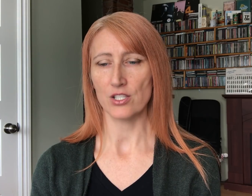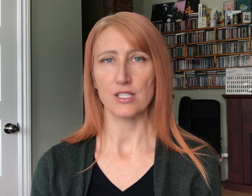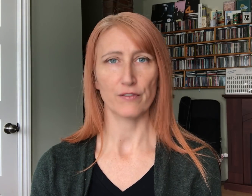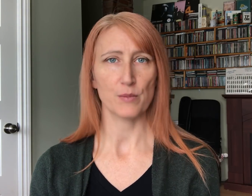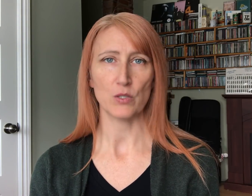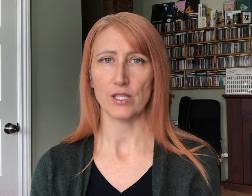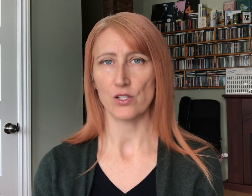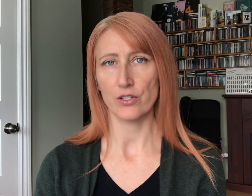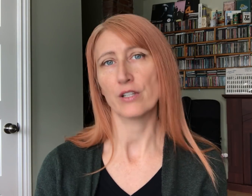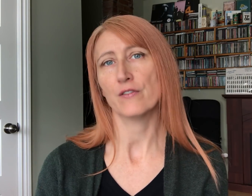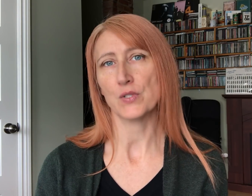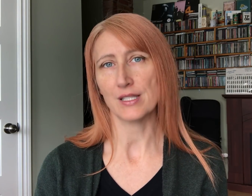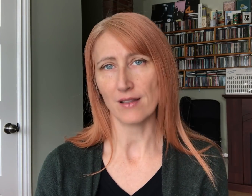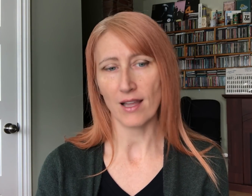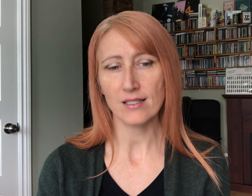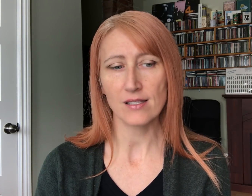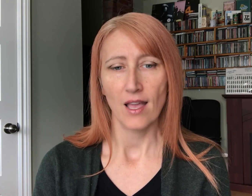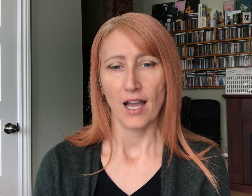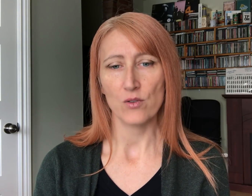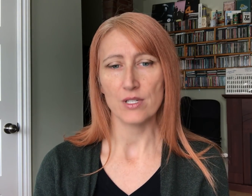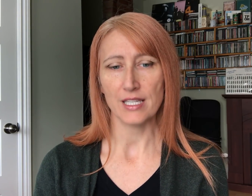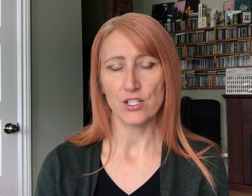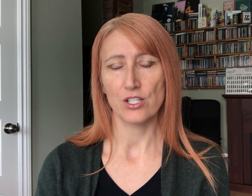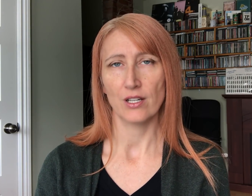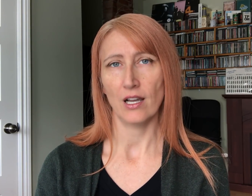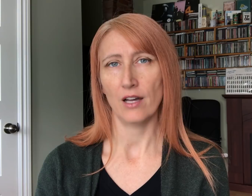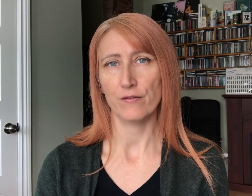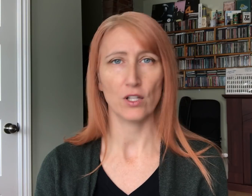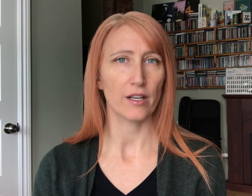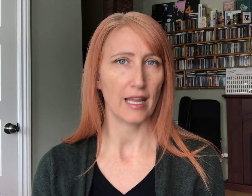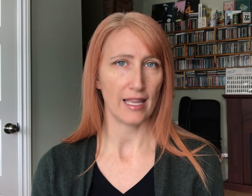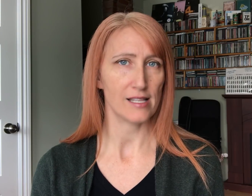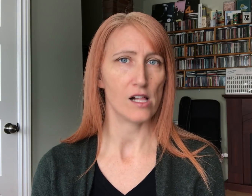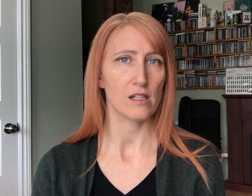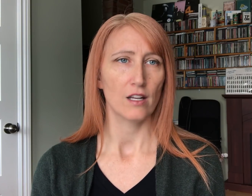the difference between certain confusing signs. I don't teach full-on ASL